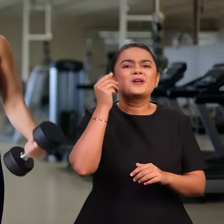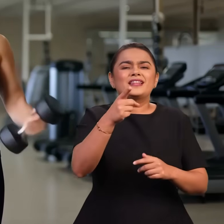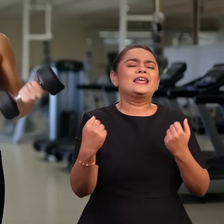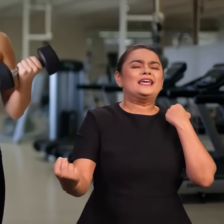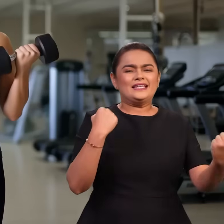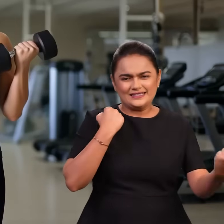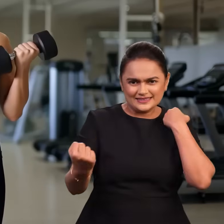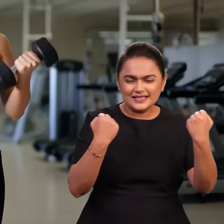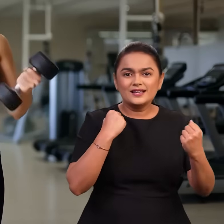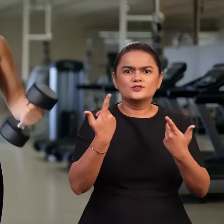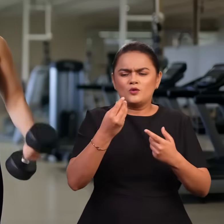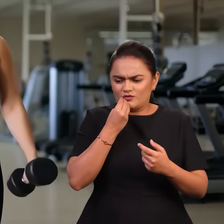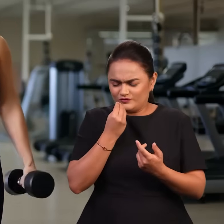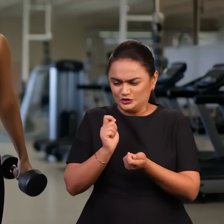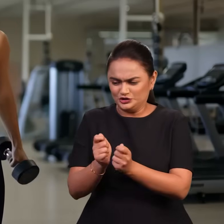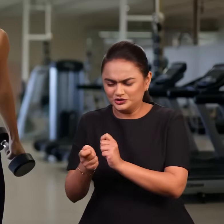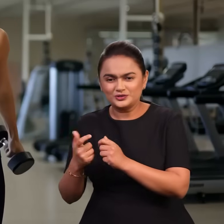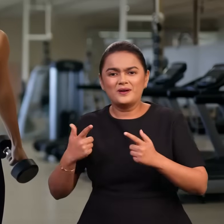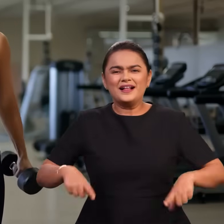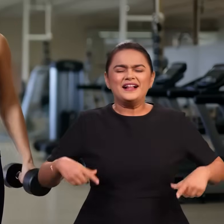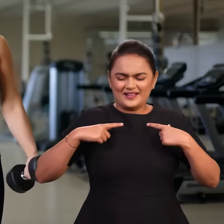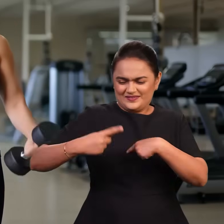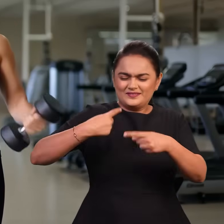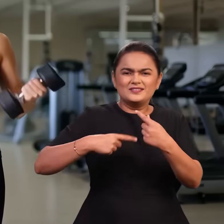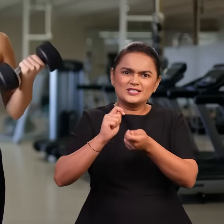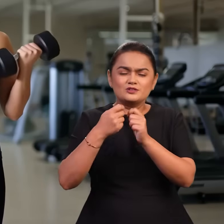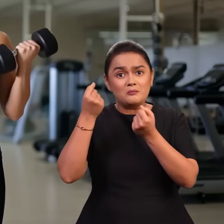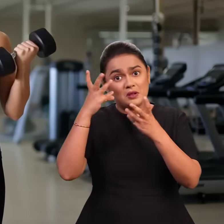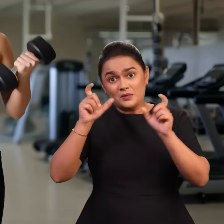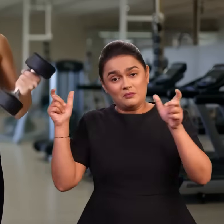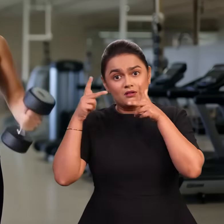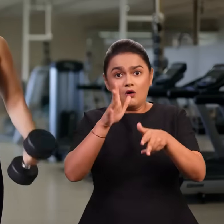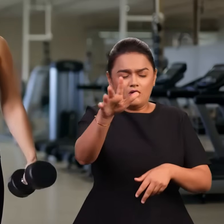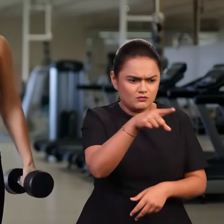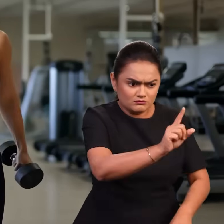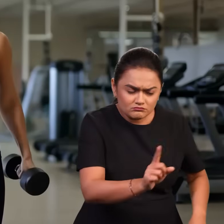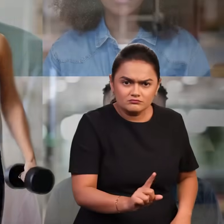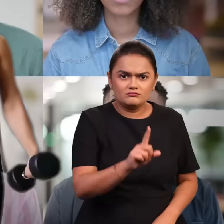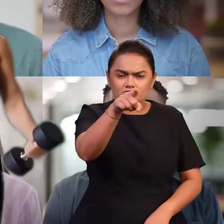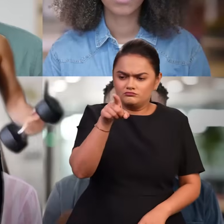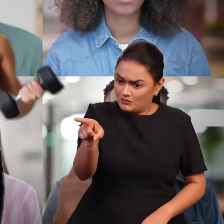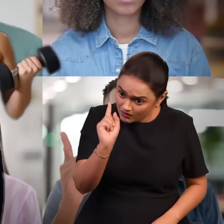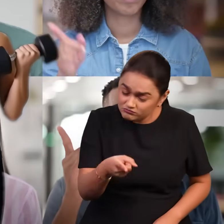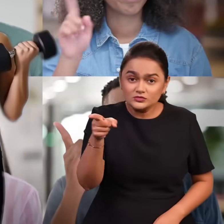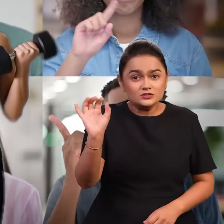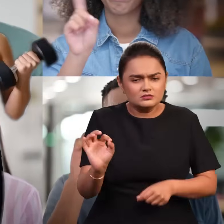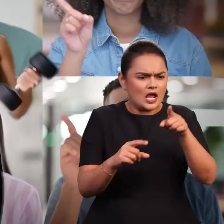While working out, and making lifestyle changes, People will say - Don't do this, Don't do that.